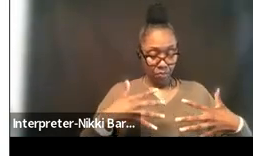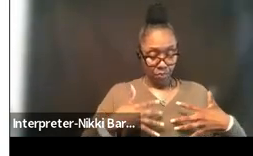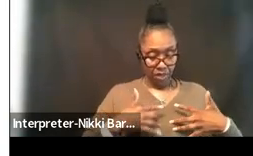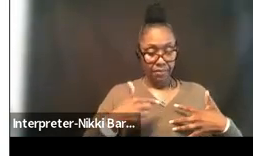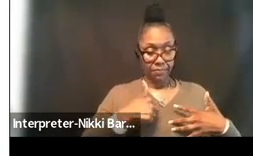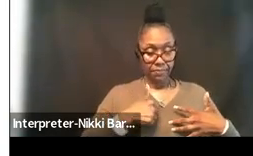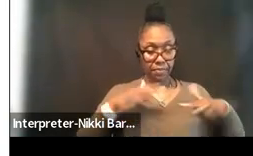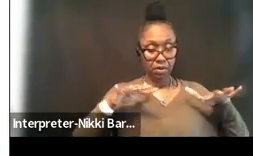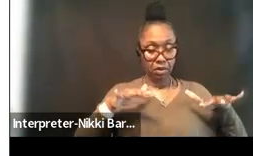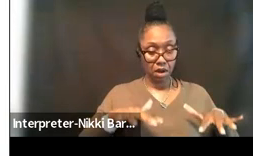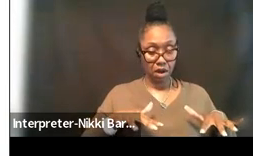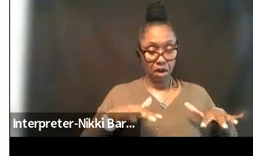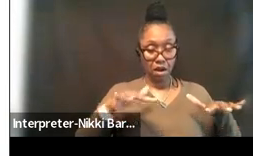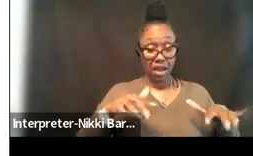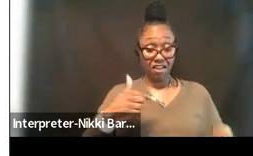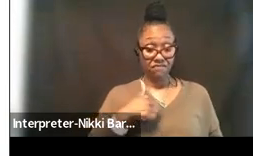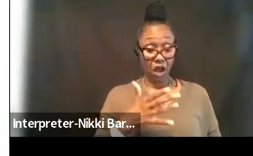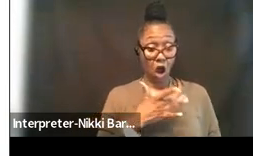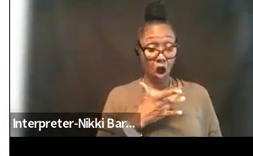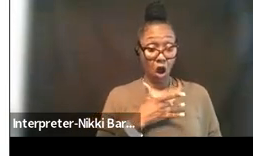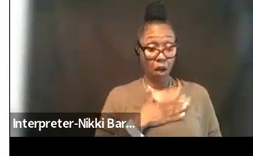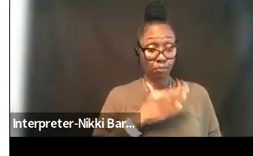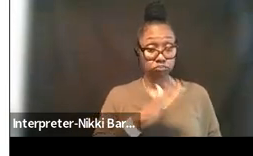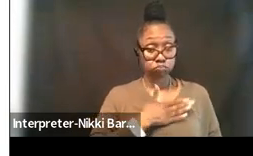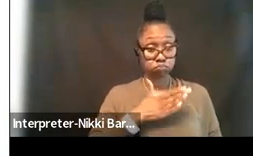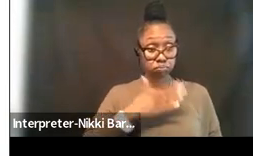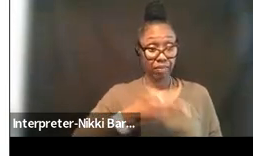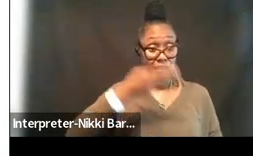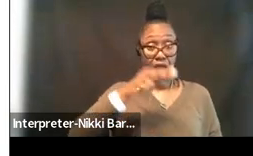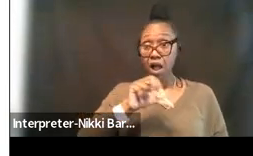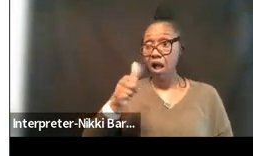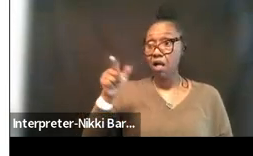If our heartbeat is up, if our breathing is shallow, other humans will respond to that.